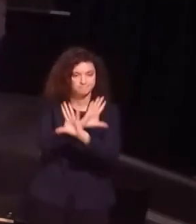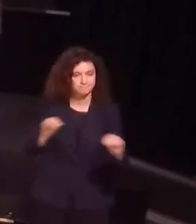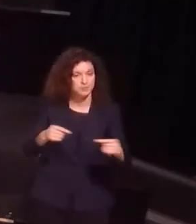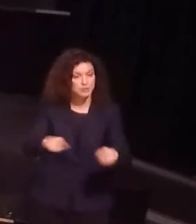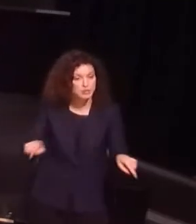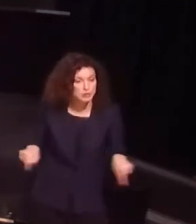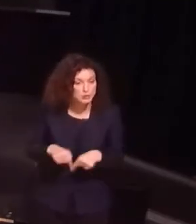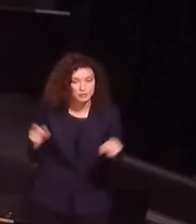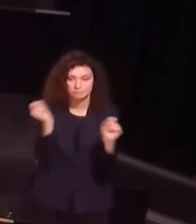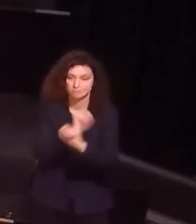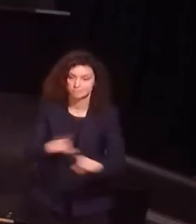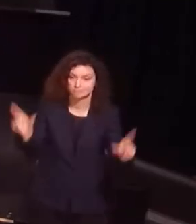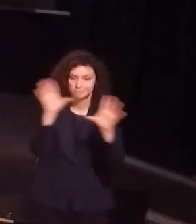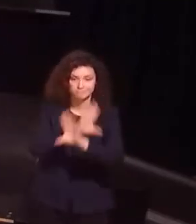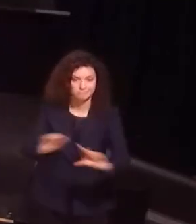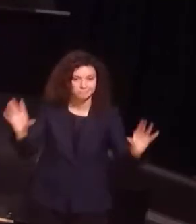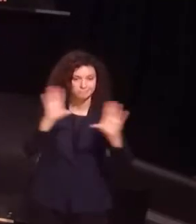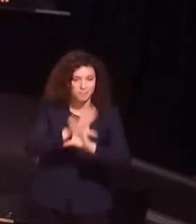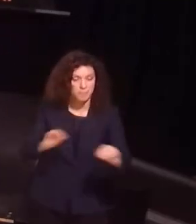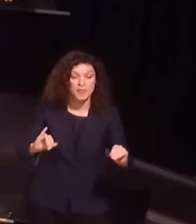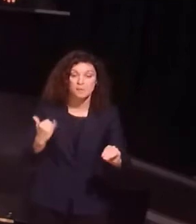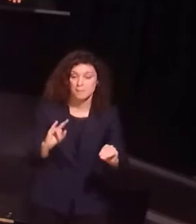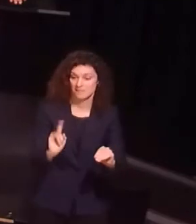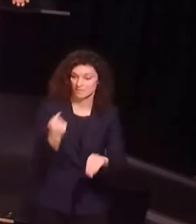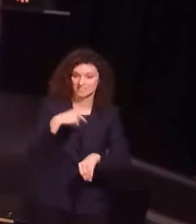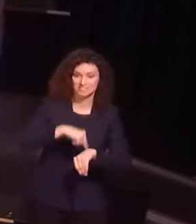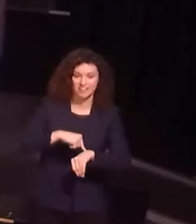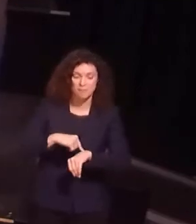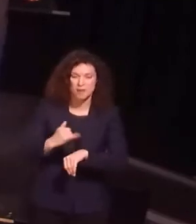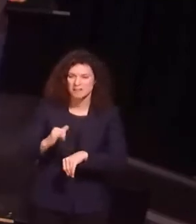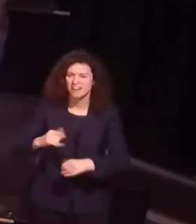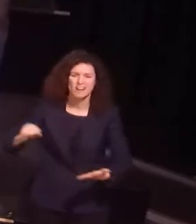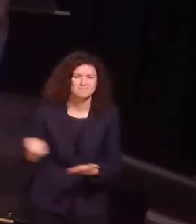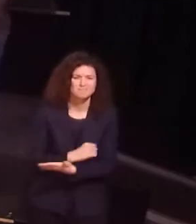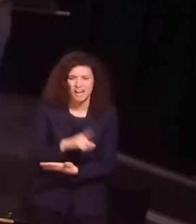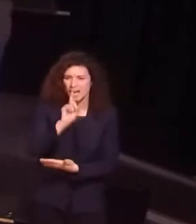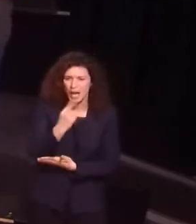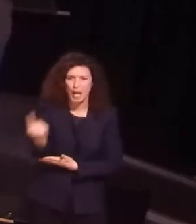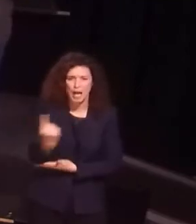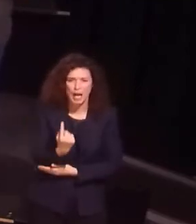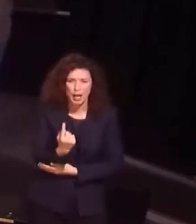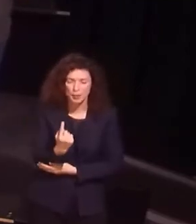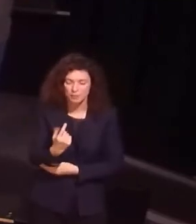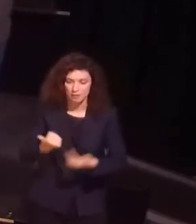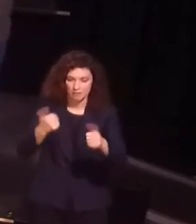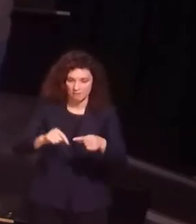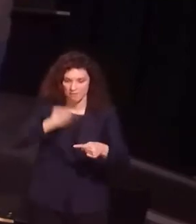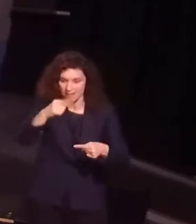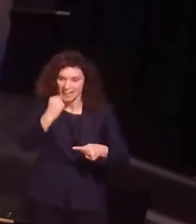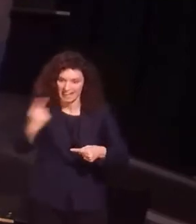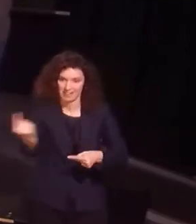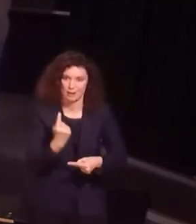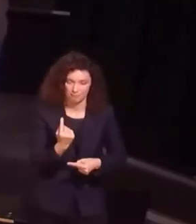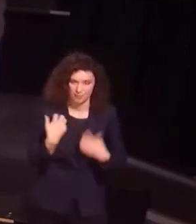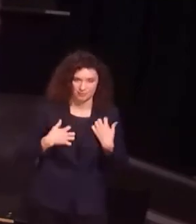There may be allies who weren't able to join the previous time for whatever reason, or new members may have joined your studio